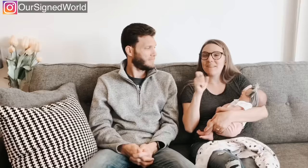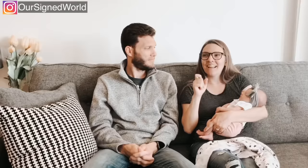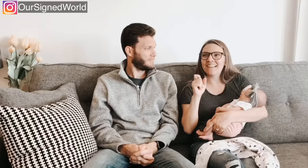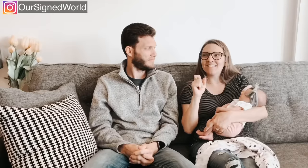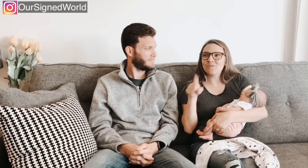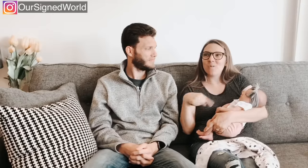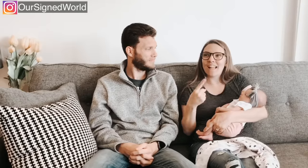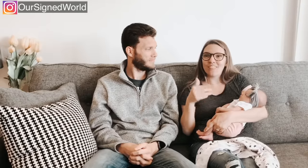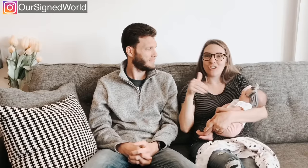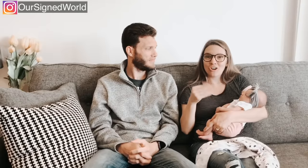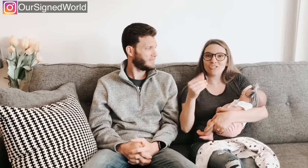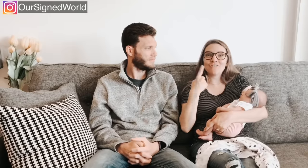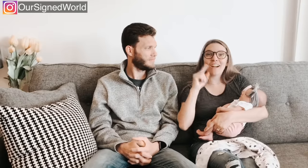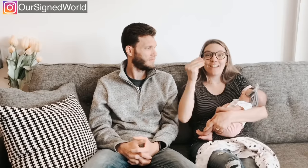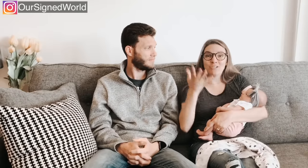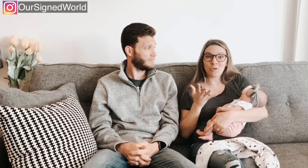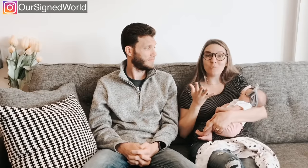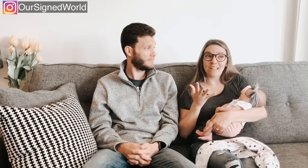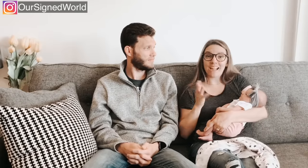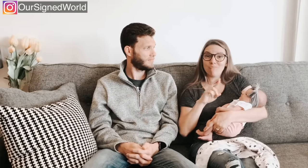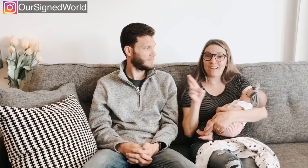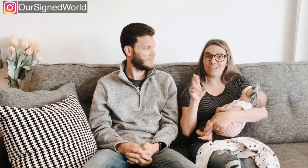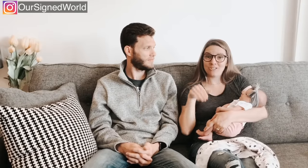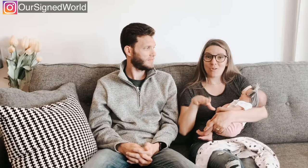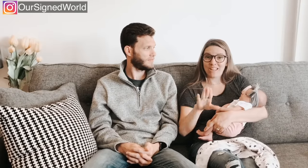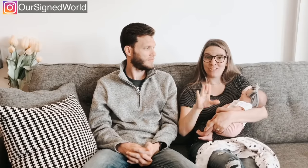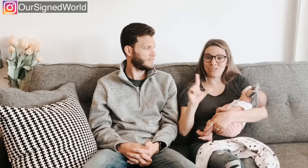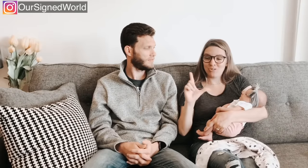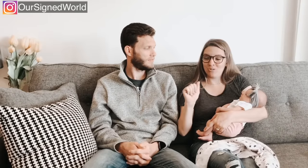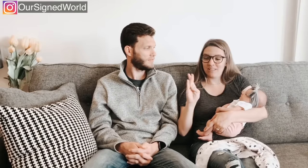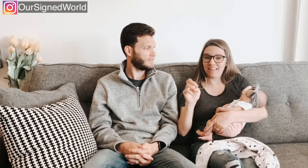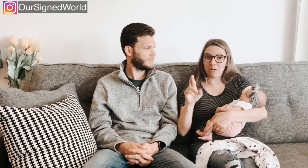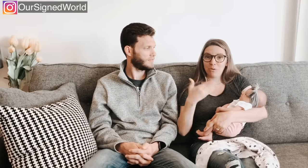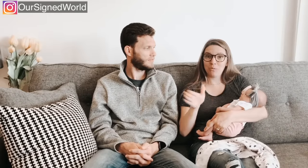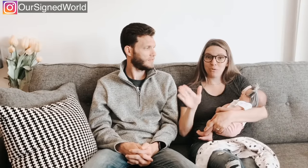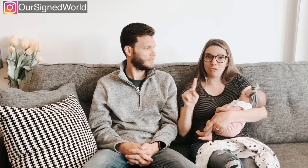Its funny because when the doctors finally told me I'm ready to go into the labor room to